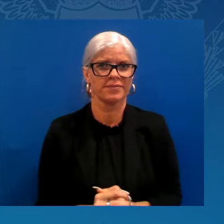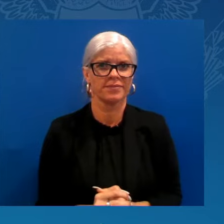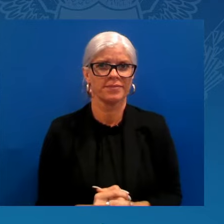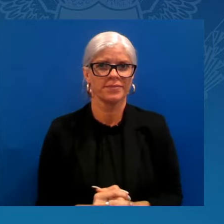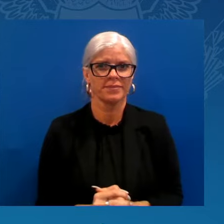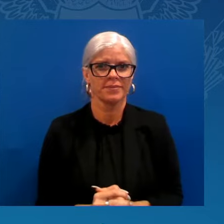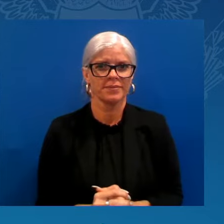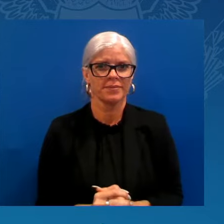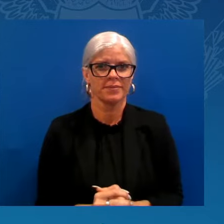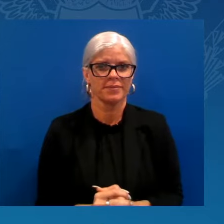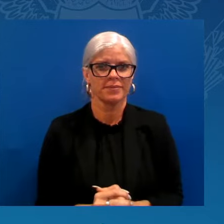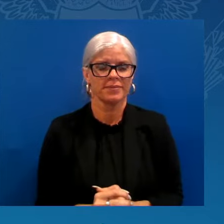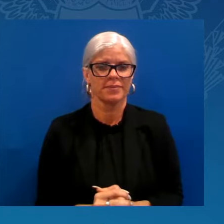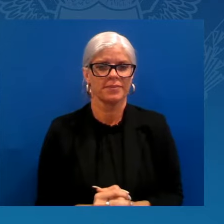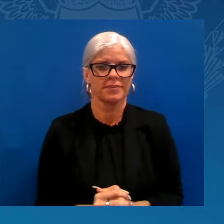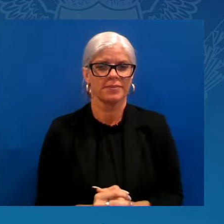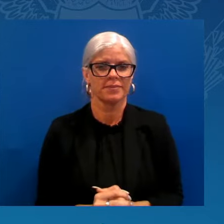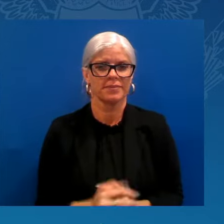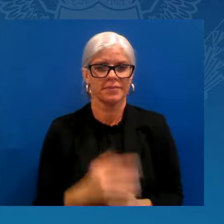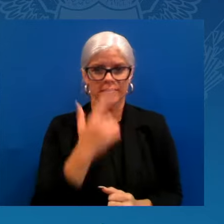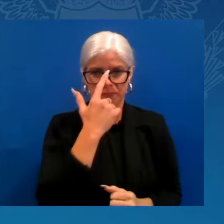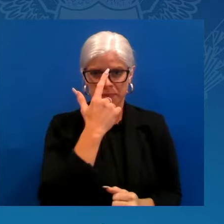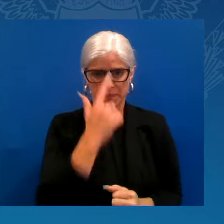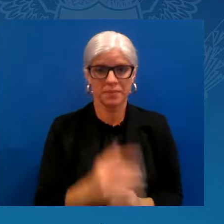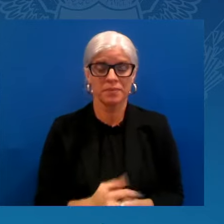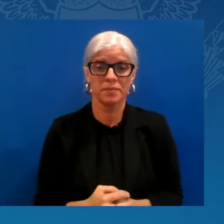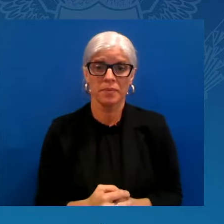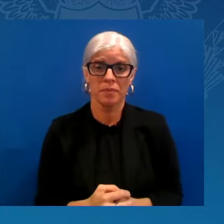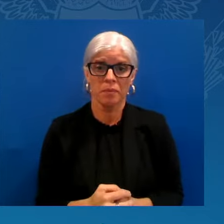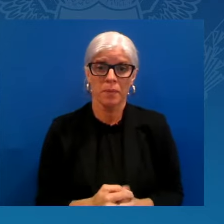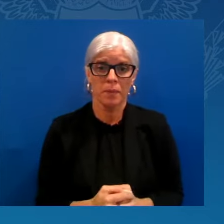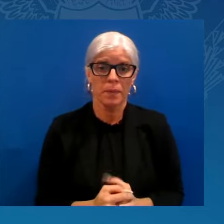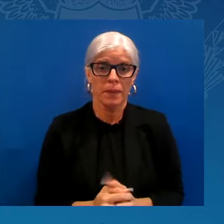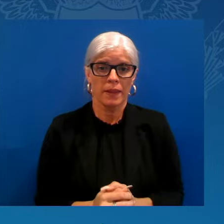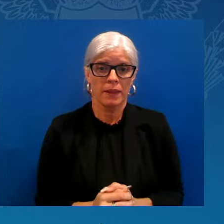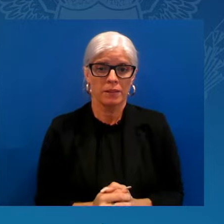And I believe no discussion of the US-Israel partnership